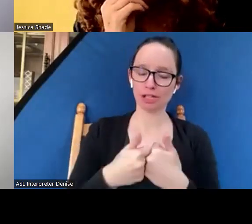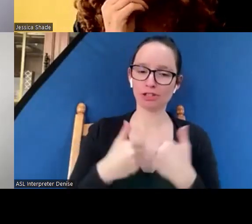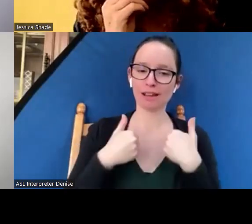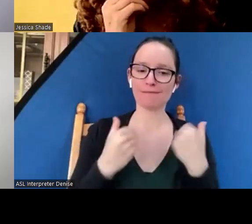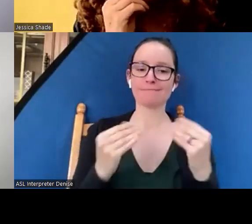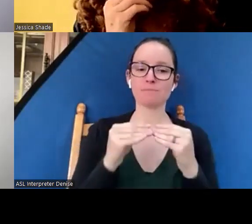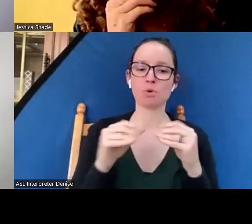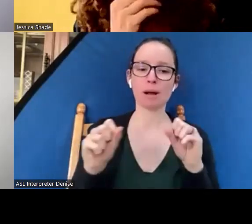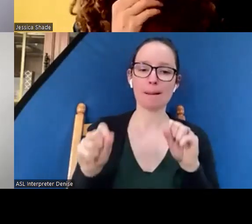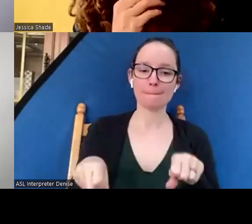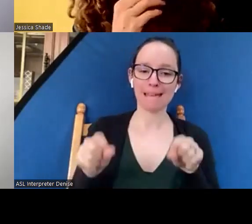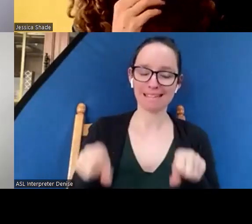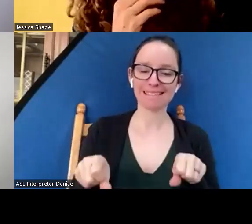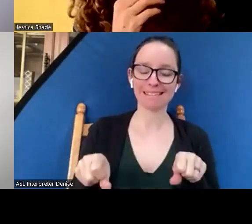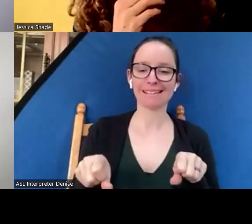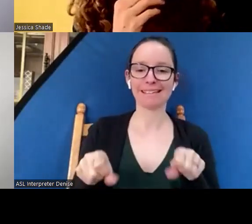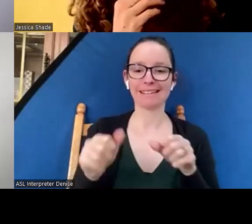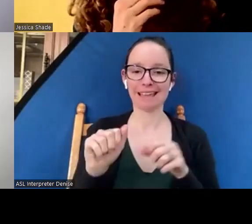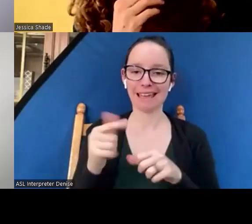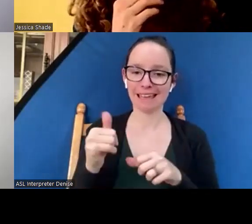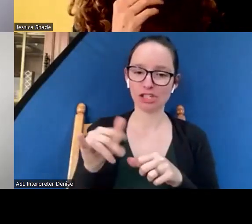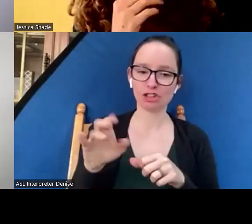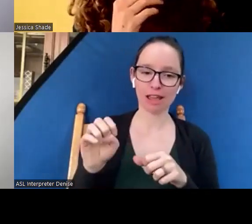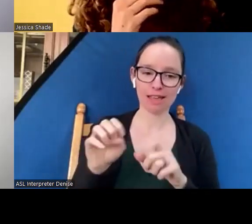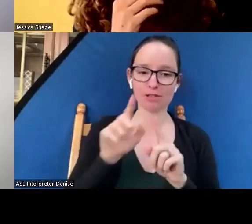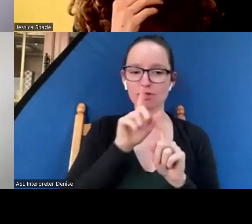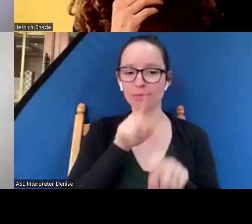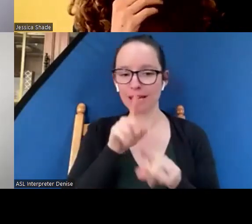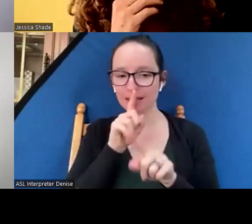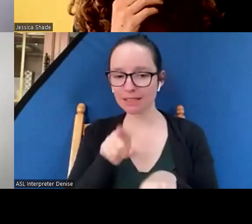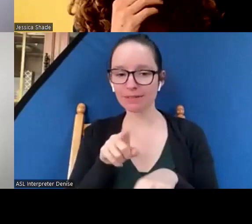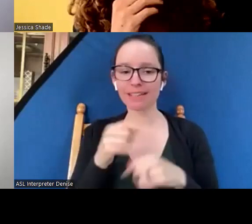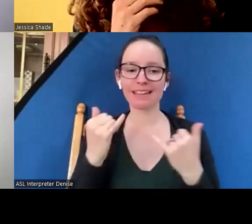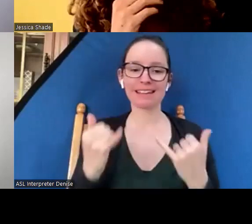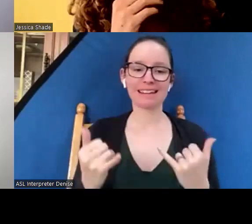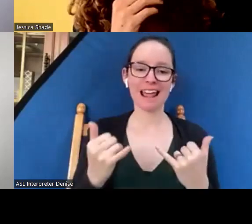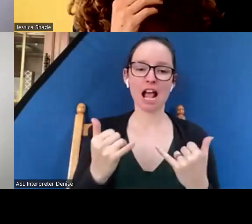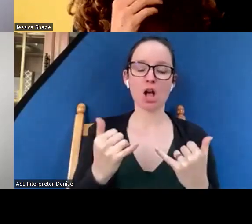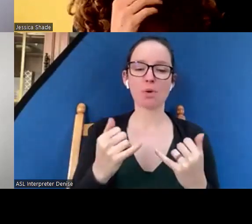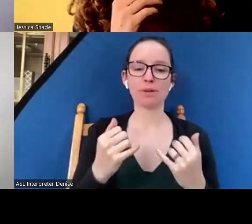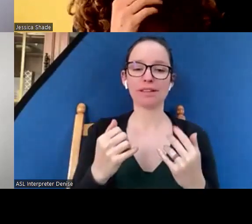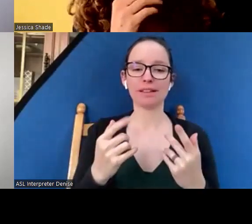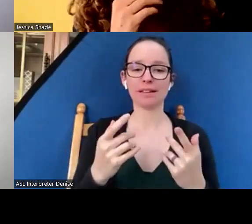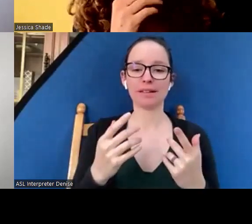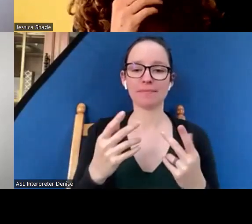And so now we're dealing with wildlife coexistence and climate